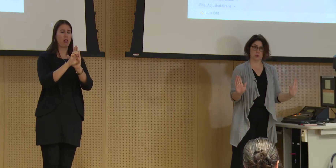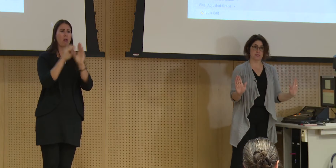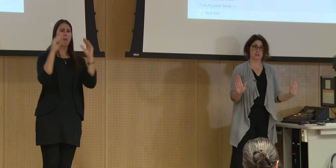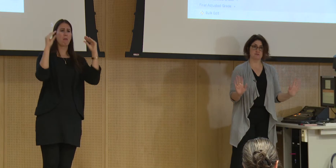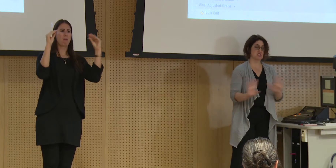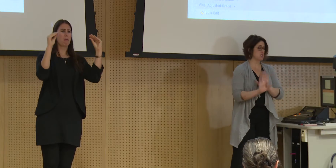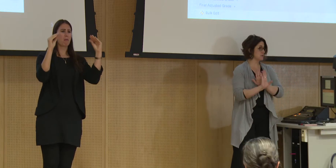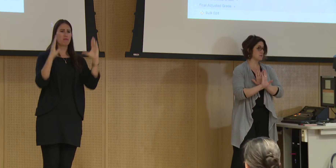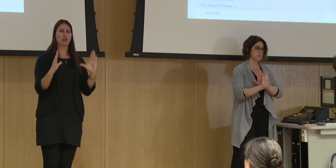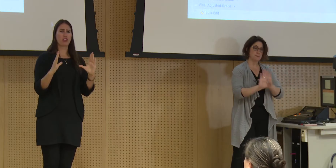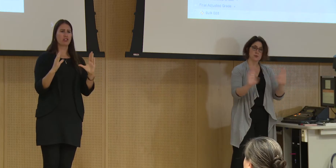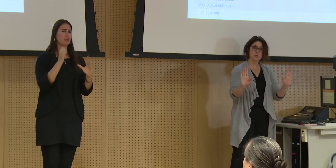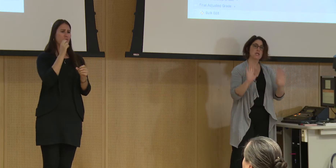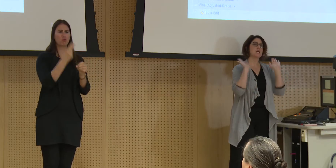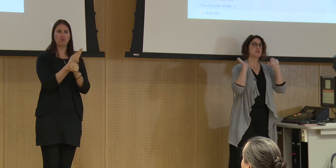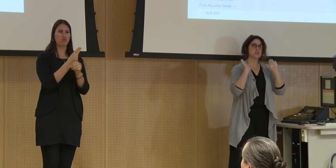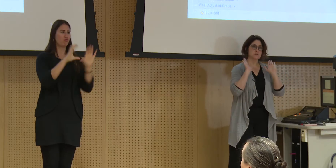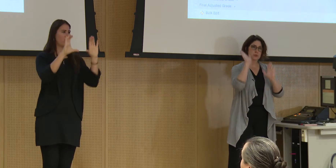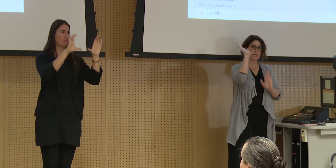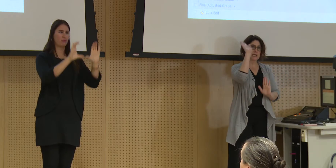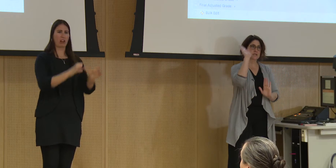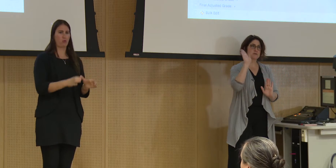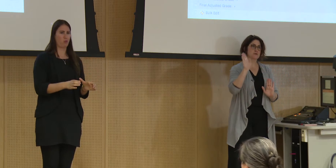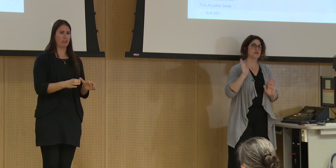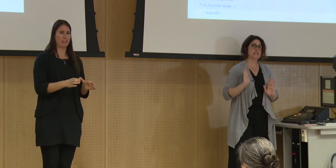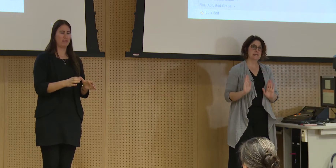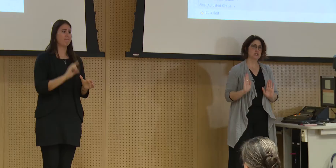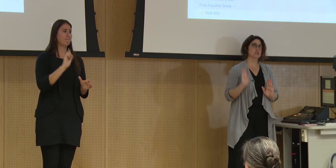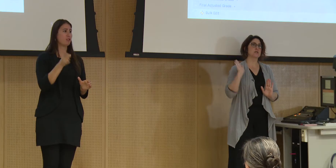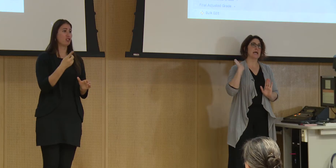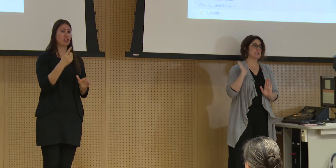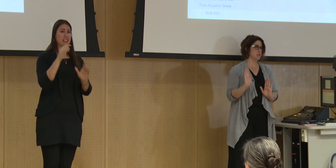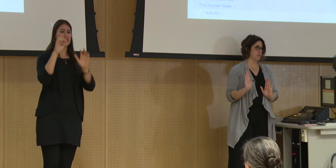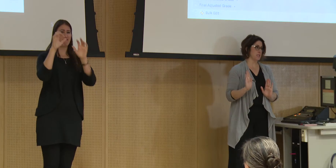She just--simple, just put an item in for each activity.